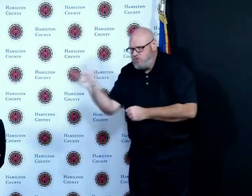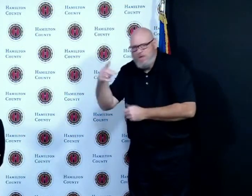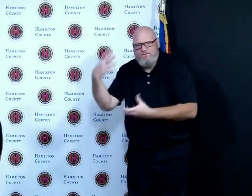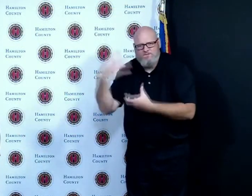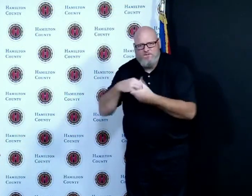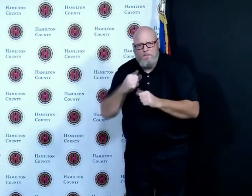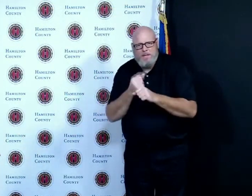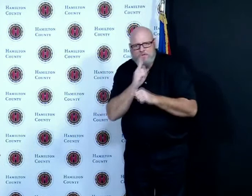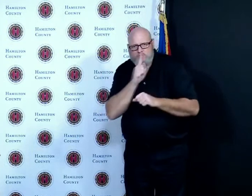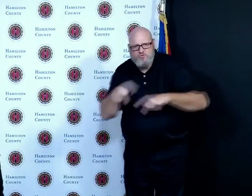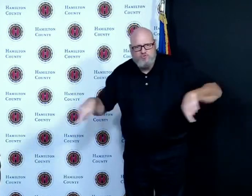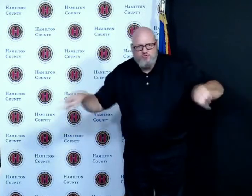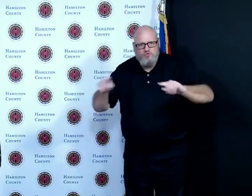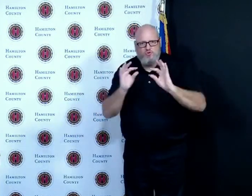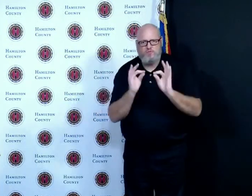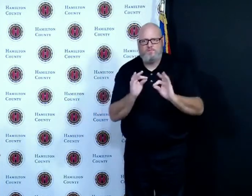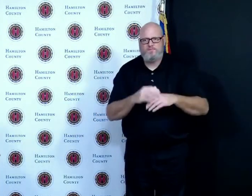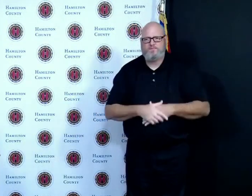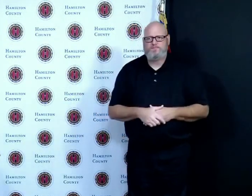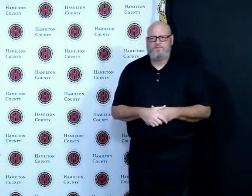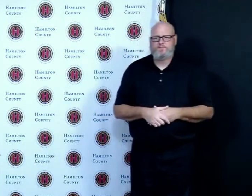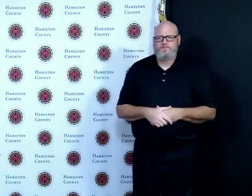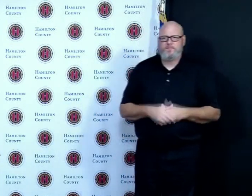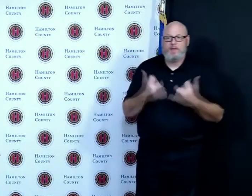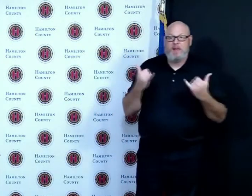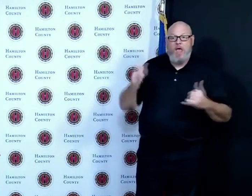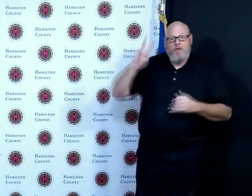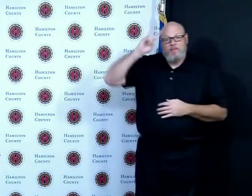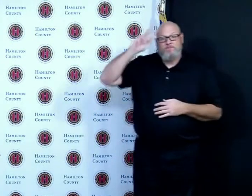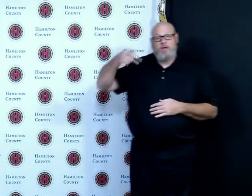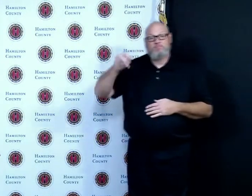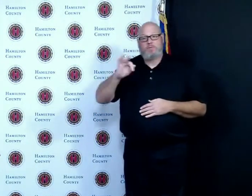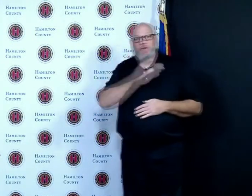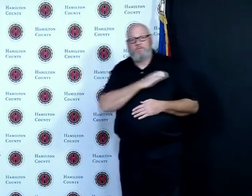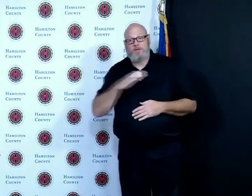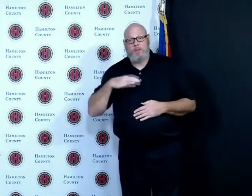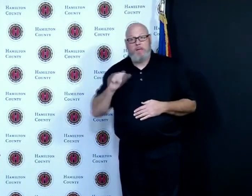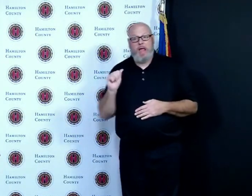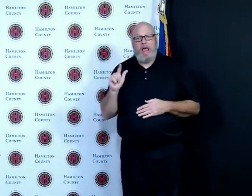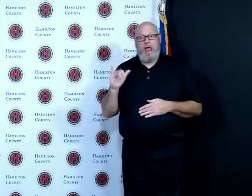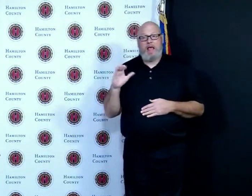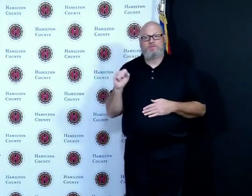that would be more of a one stop for people they can go right to the portal be able to be connected